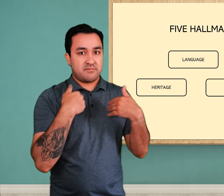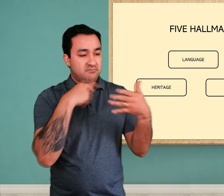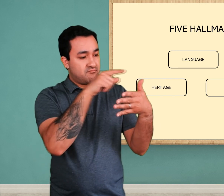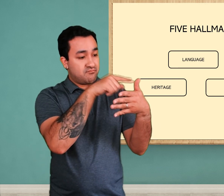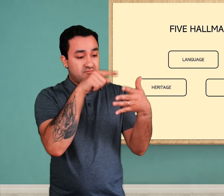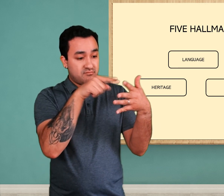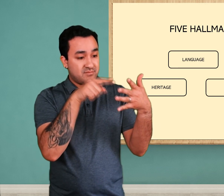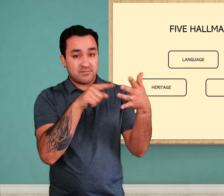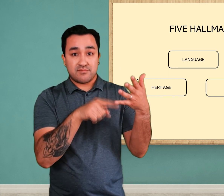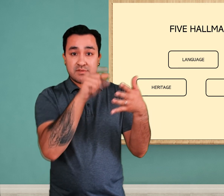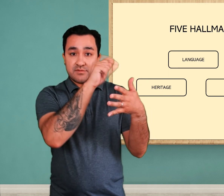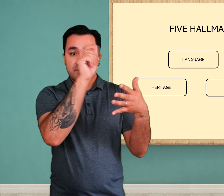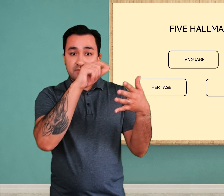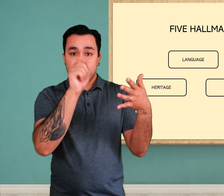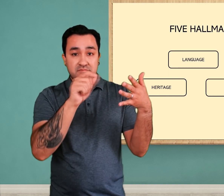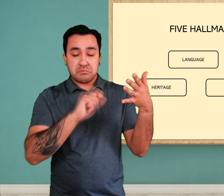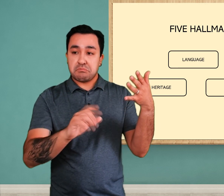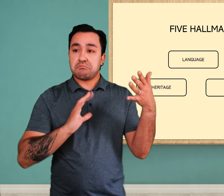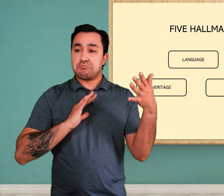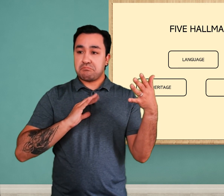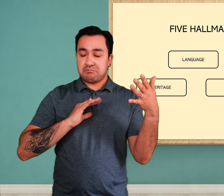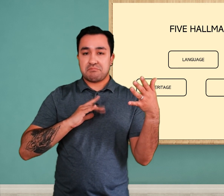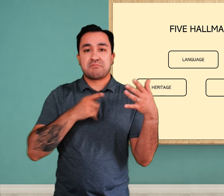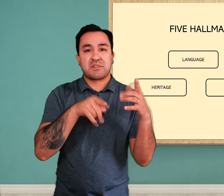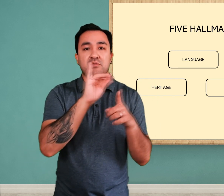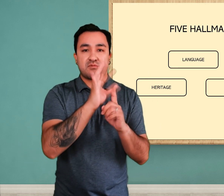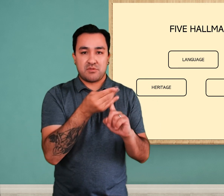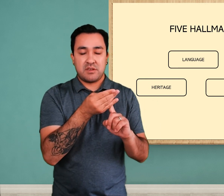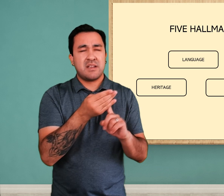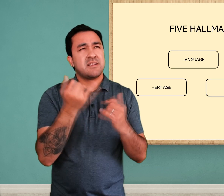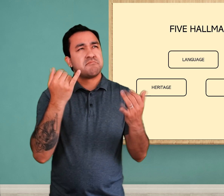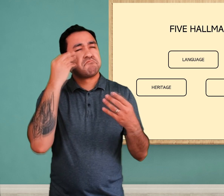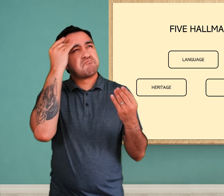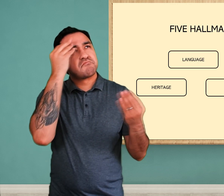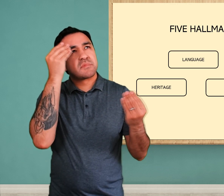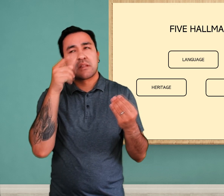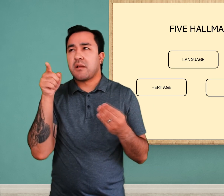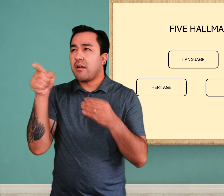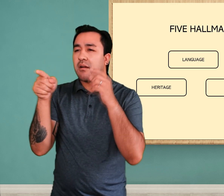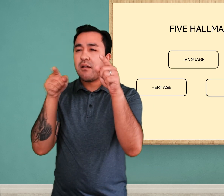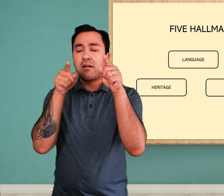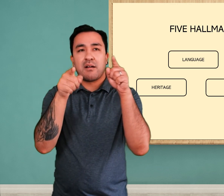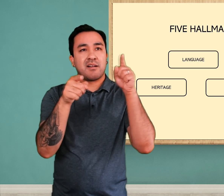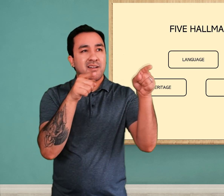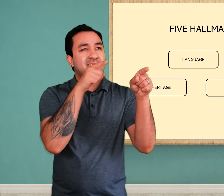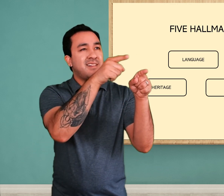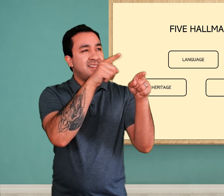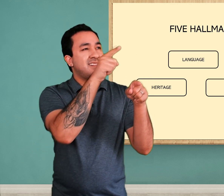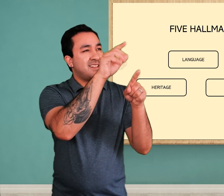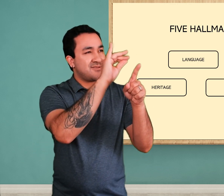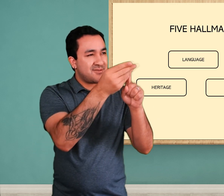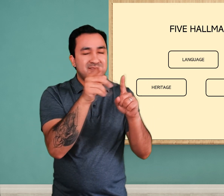When you think about it there are many groups of people who actually are a cultural group, we just do not see it right away.